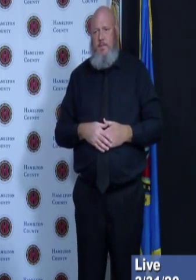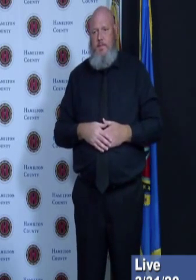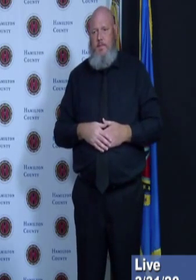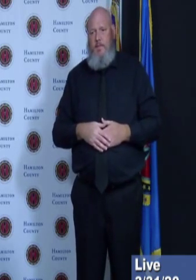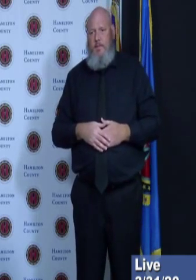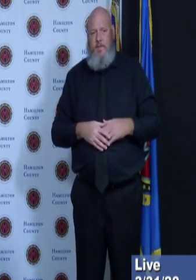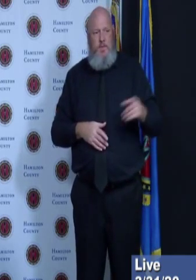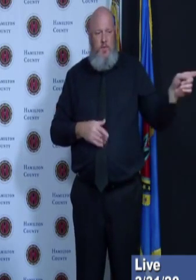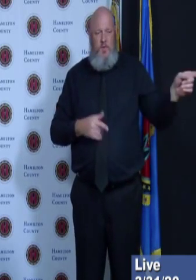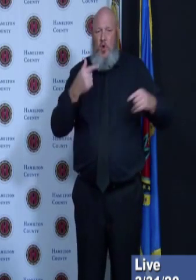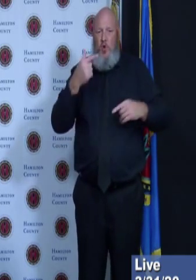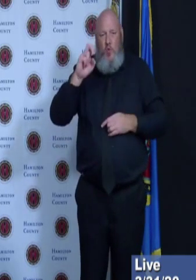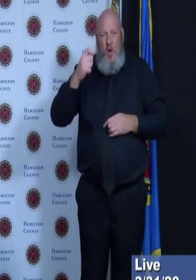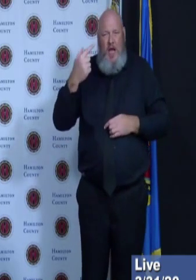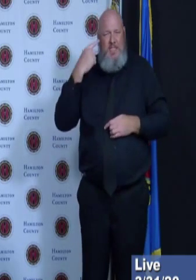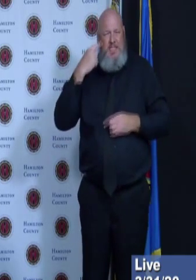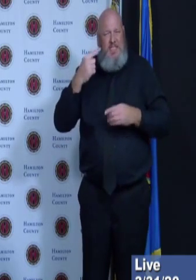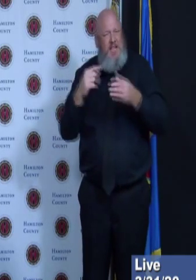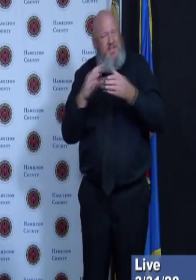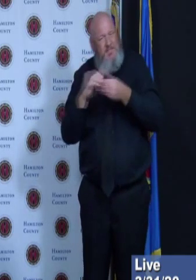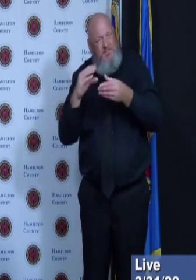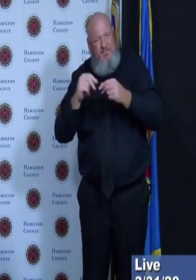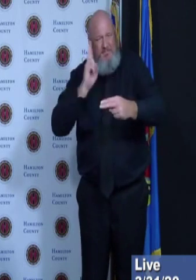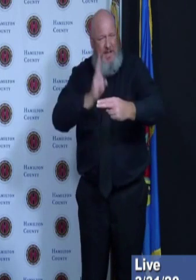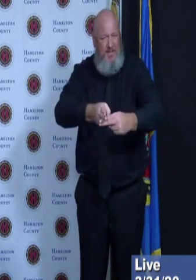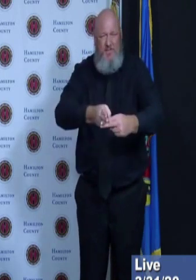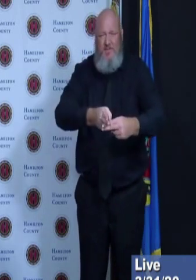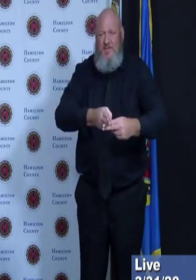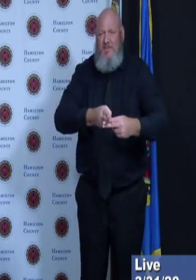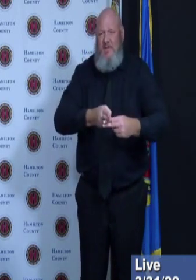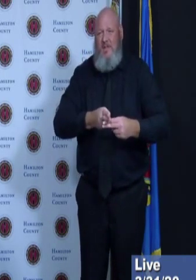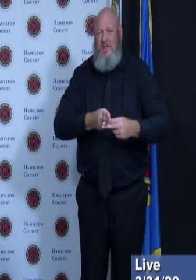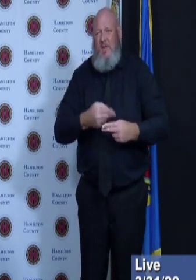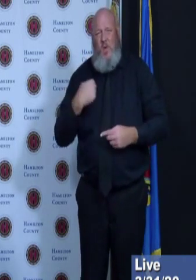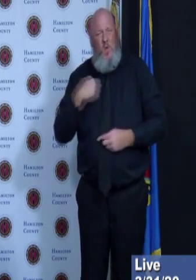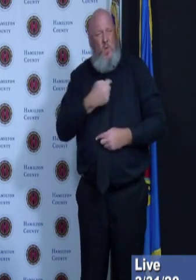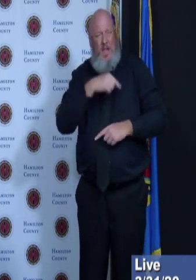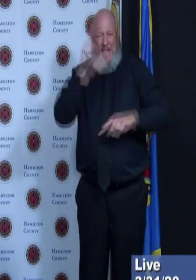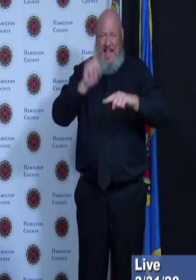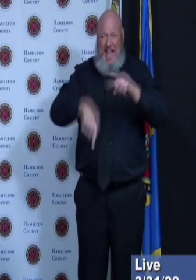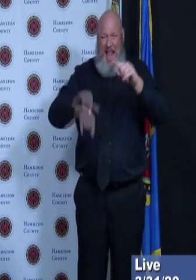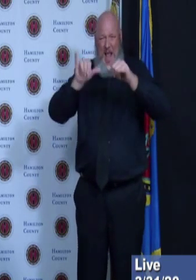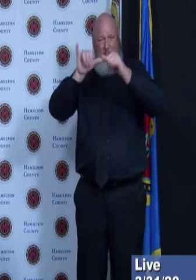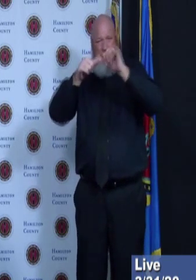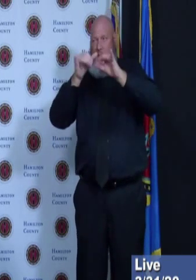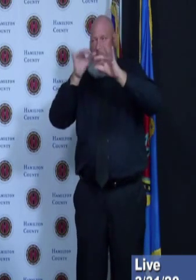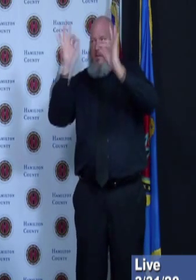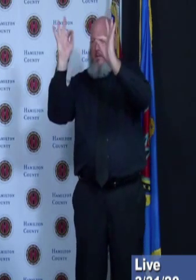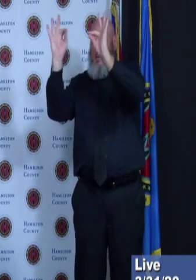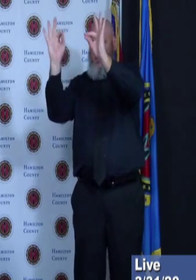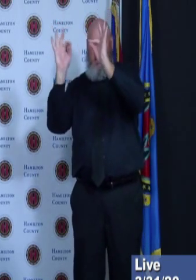so we are doing our best to measure and trying to use the information we have to